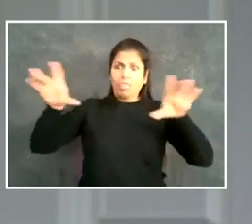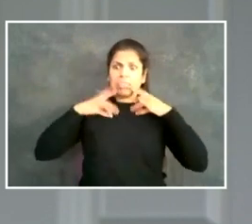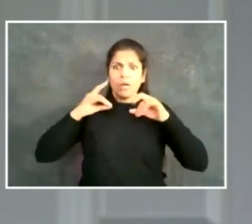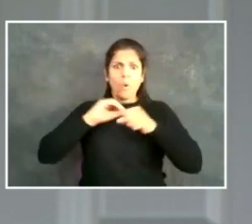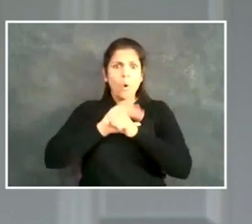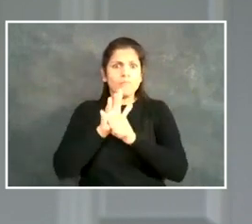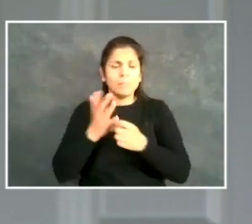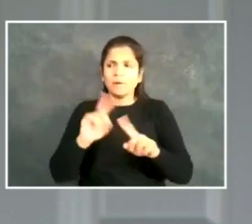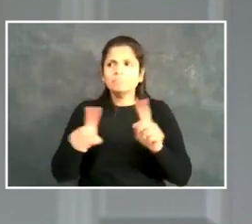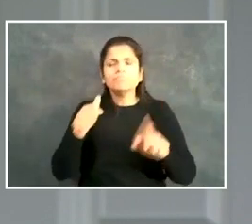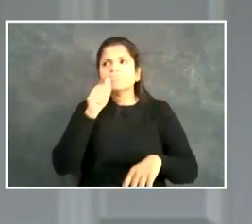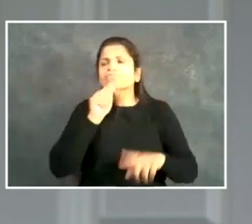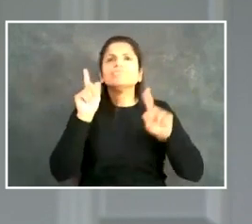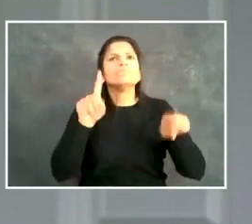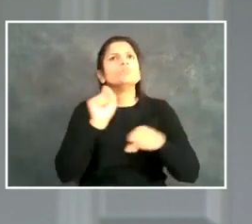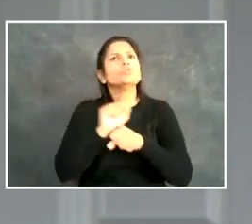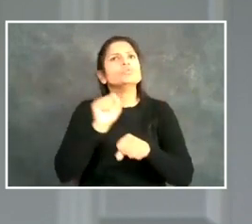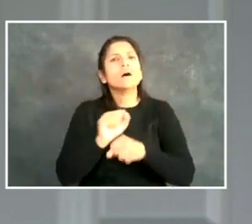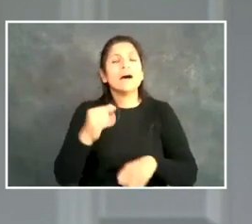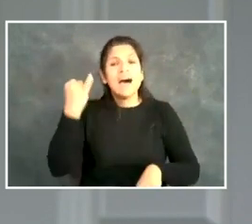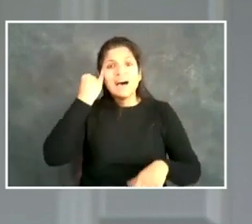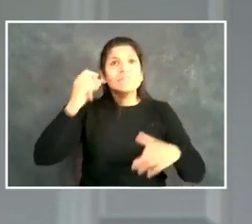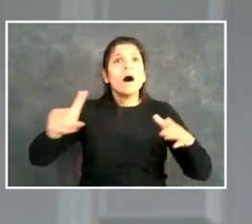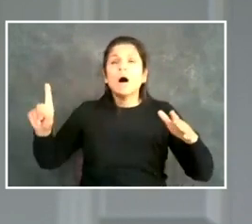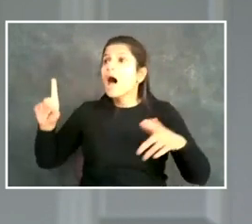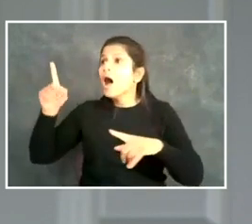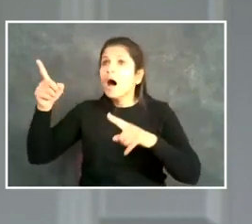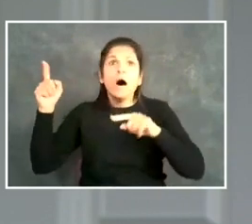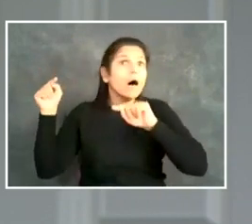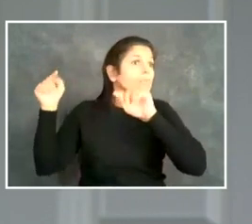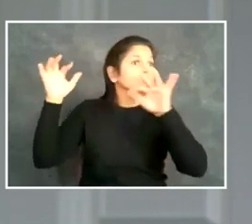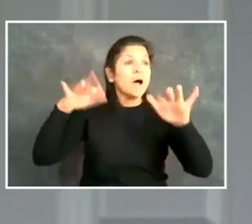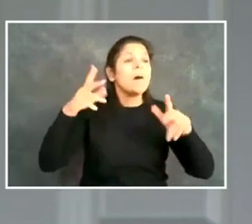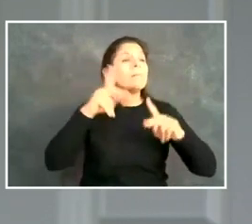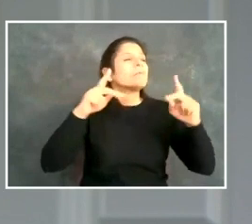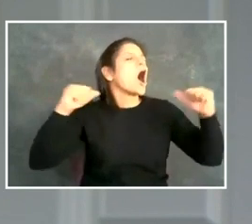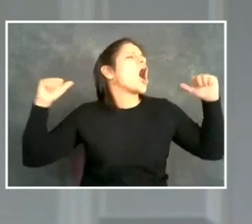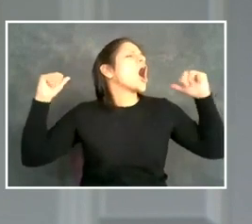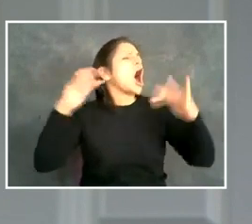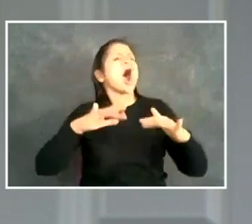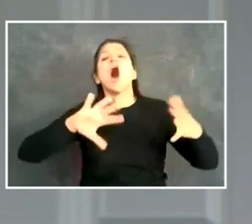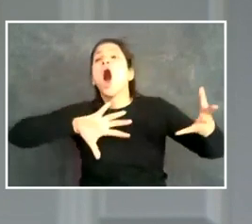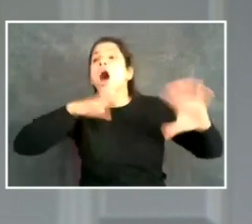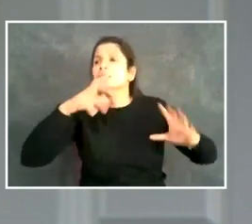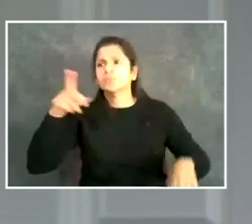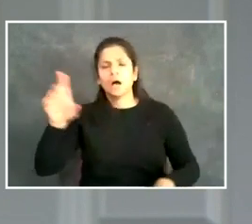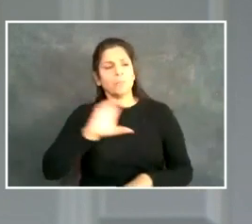FOR THE LAST TIME, IT IS PUTTING MY COPS AT RISK. WHAT YOU SHOULD TAKE AWAY FROM